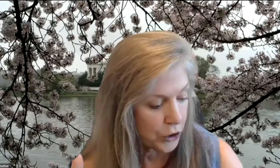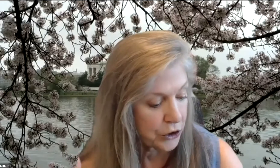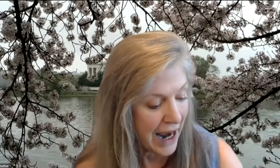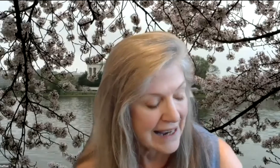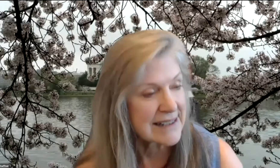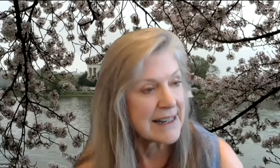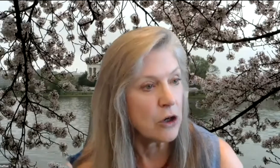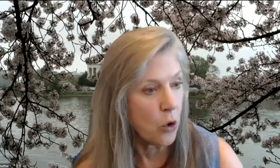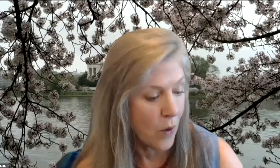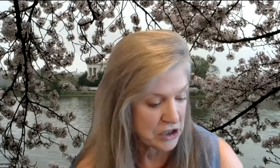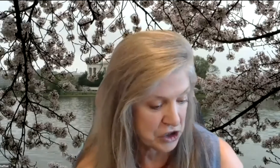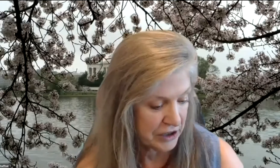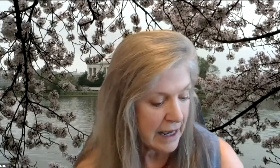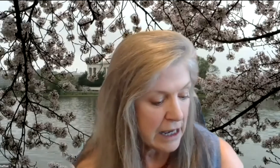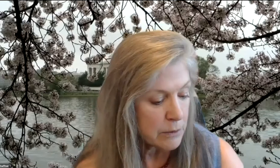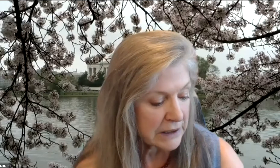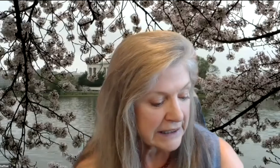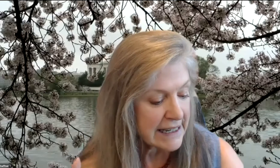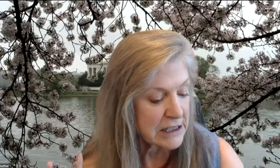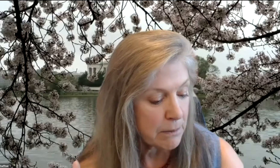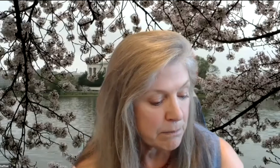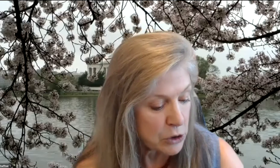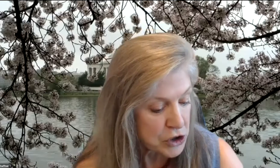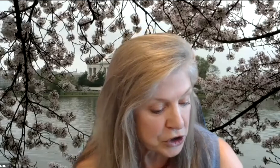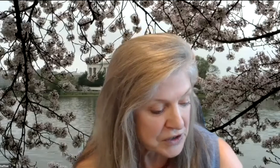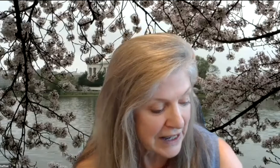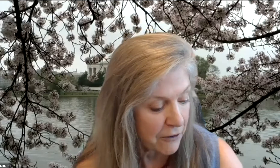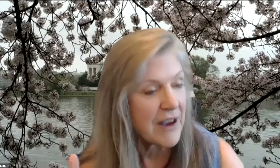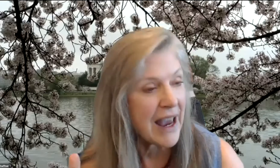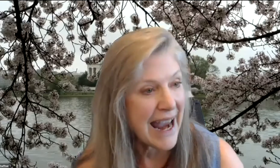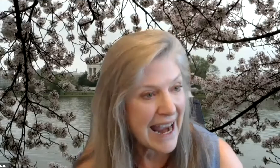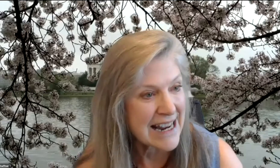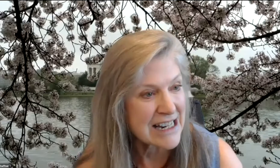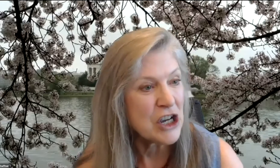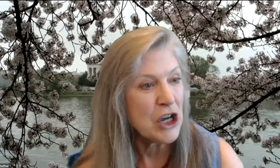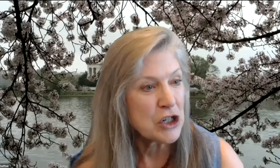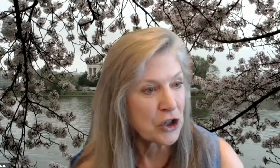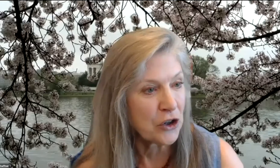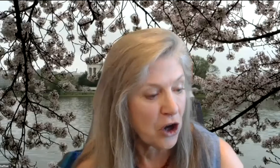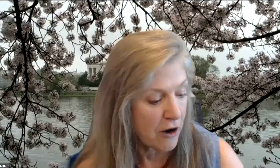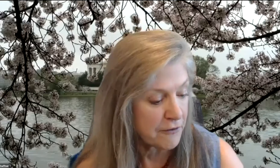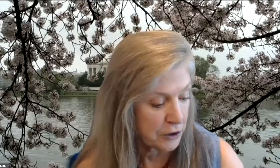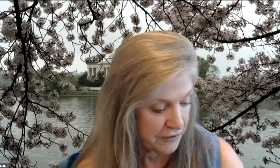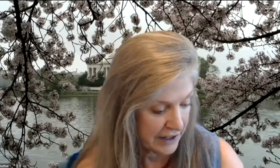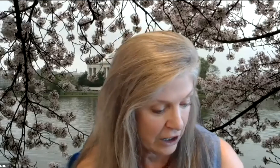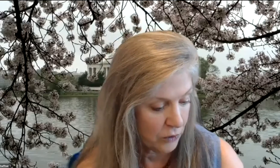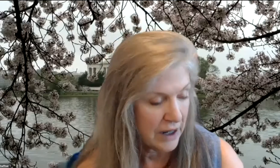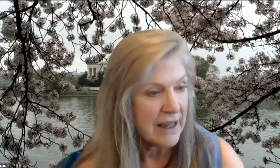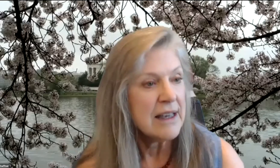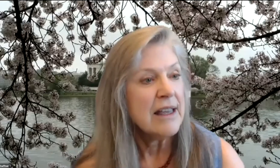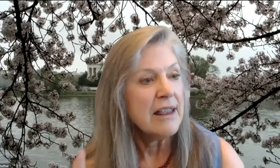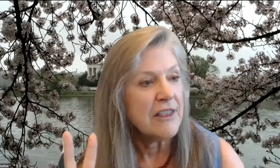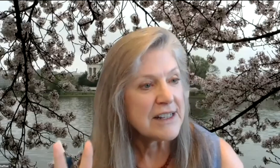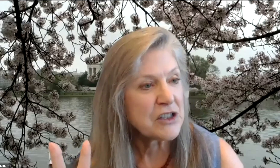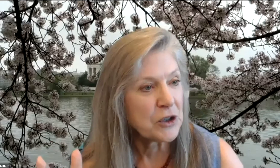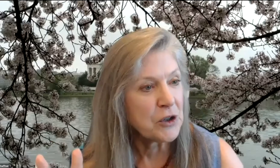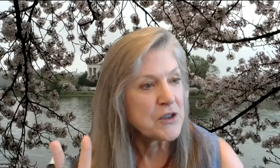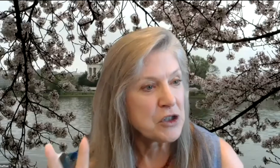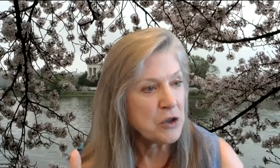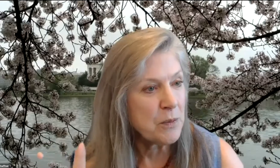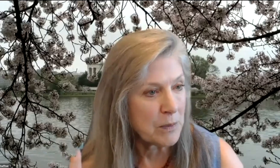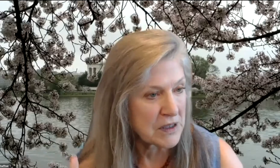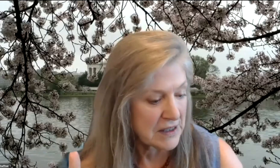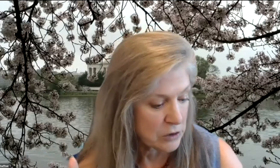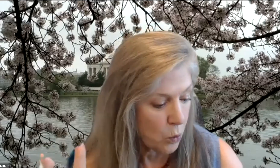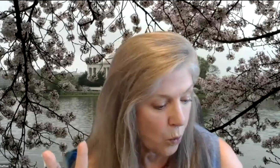you’re asking a question, please mute yourself and turn off your video. This serves two purposes: